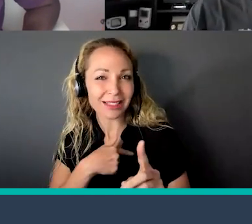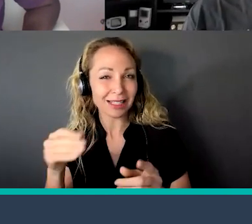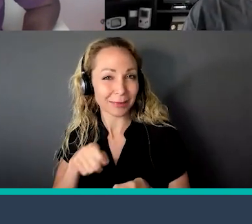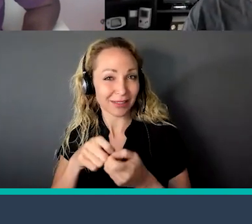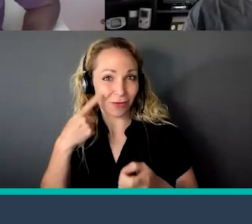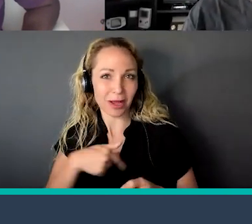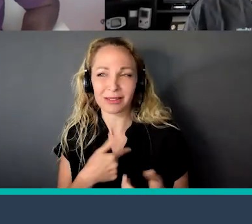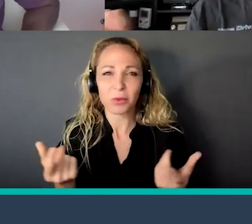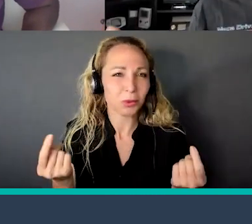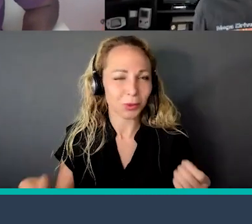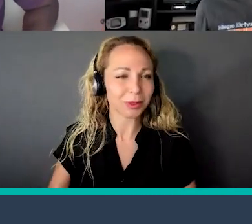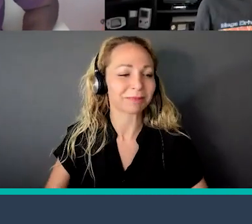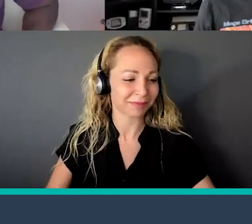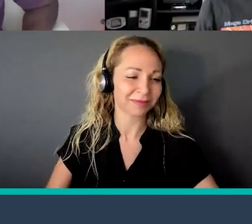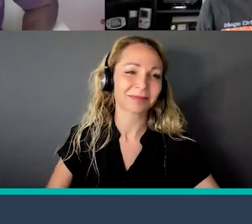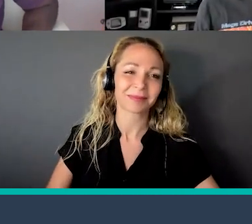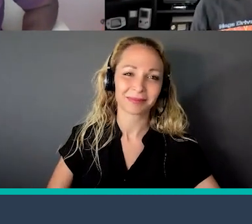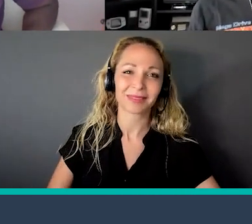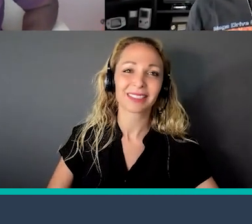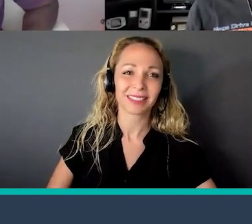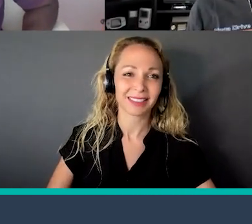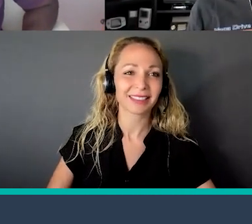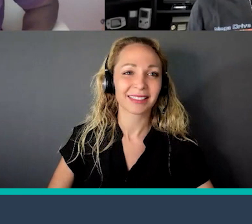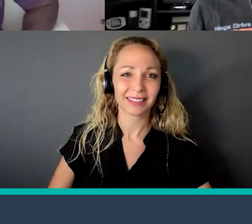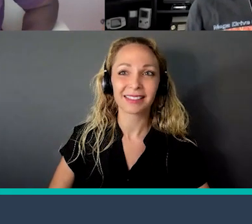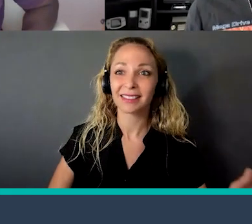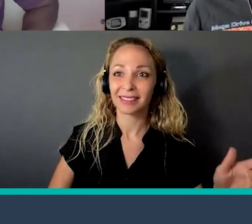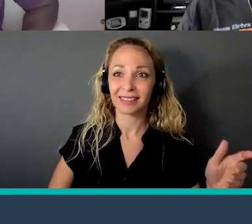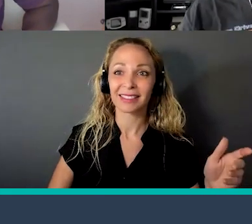WHAT WE LOOK LIKE AT OUR BEST.